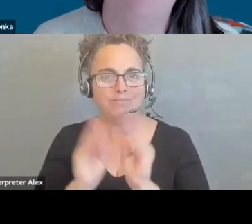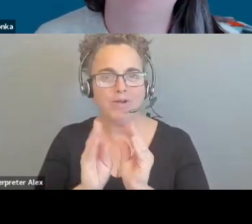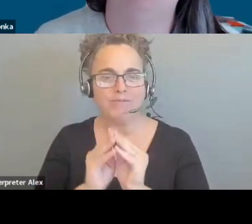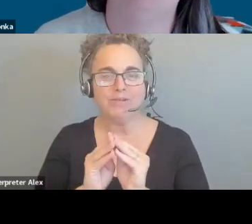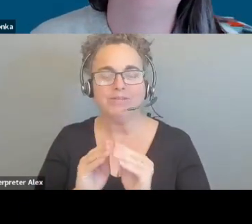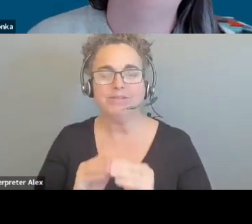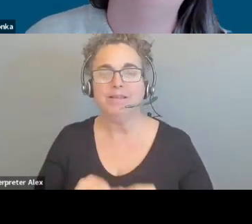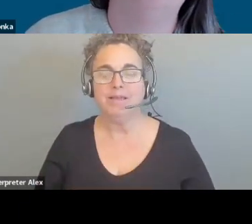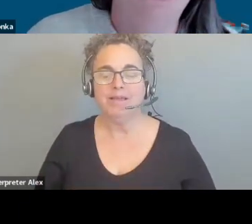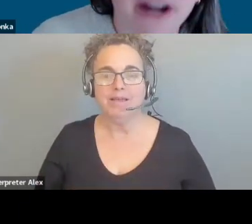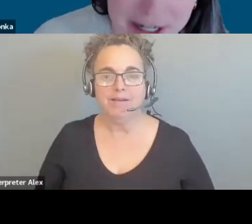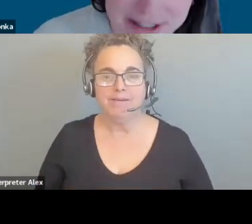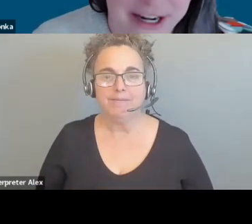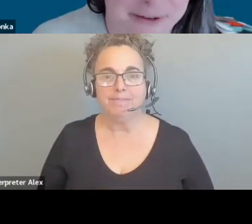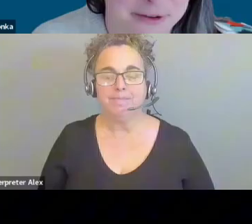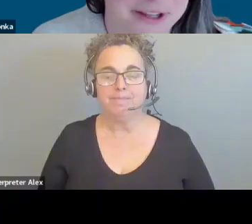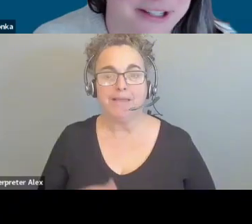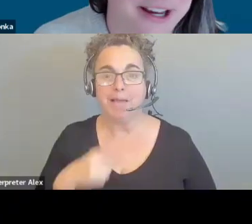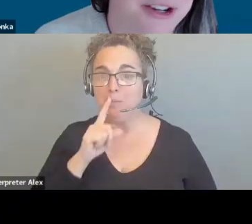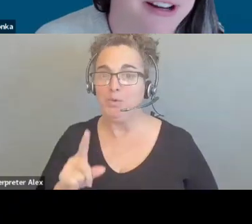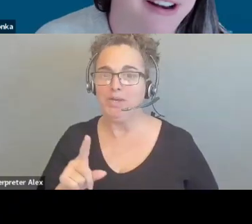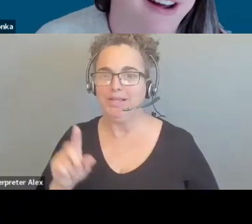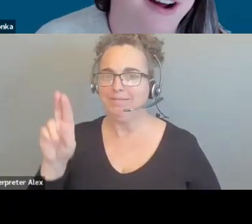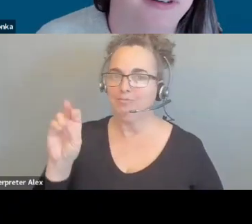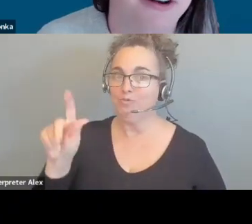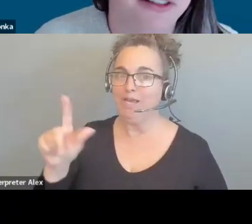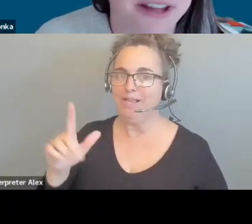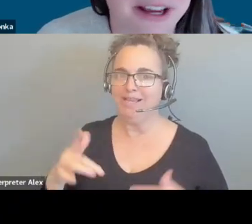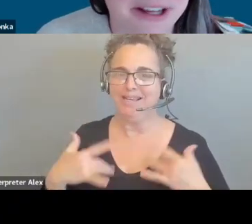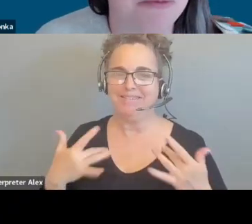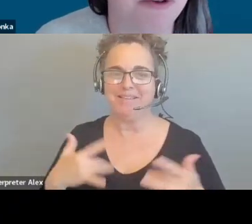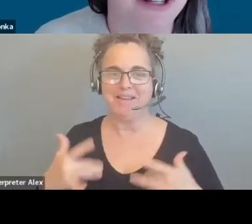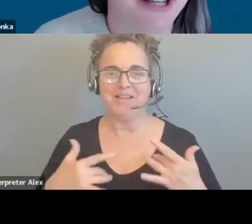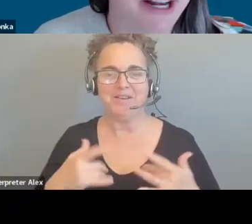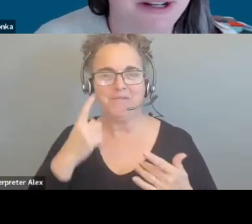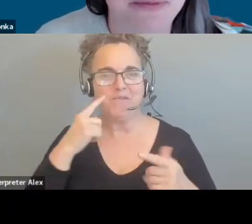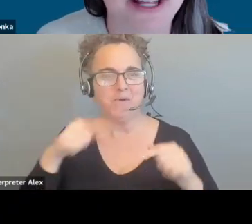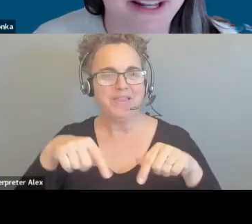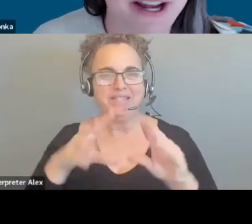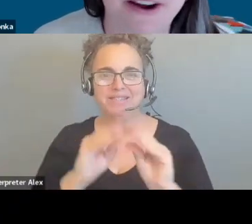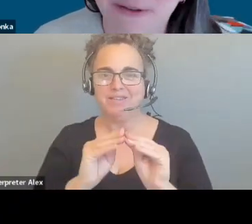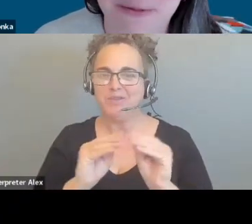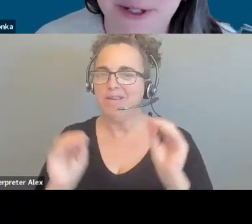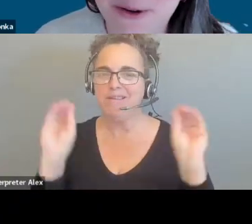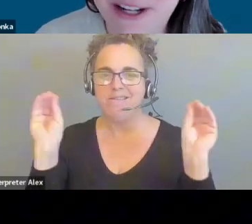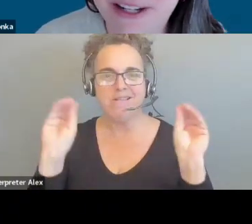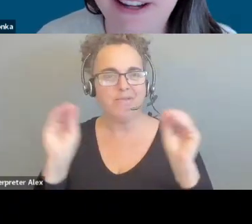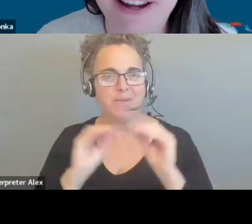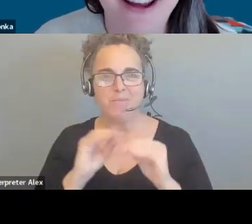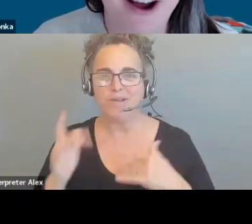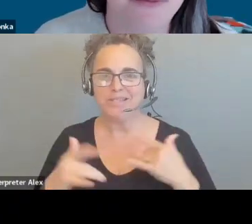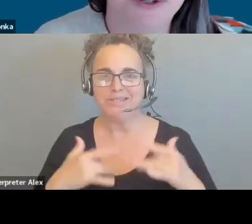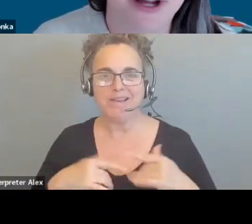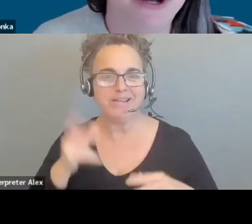I am very excited for this session. Nothing is more exciting to me than hearing from students,